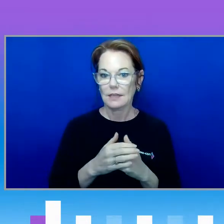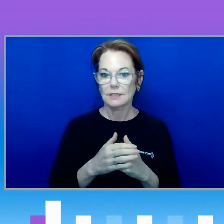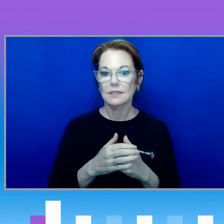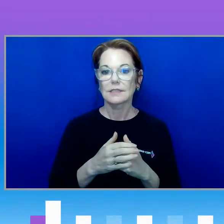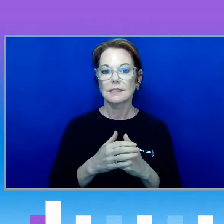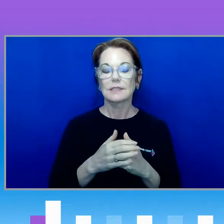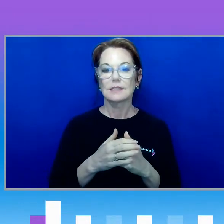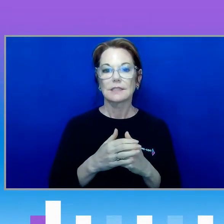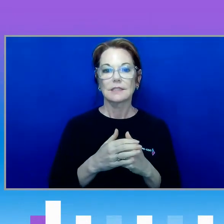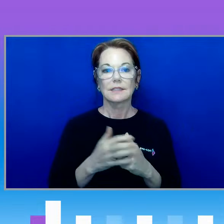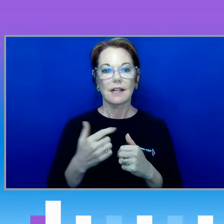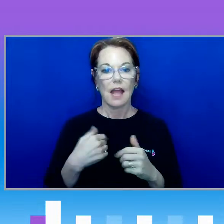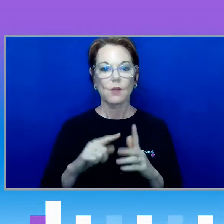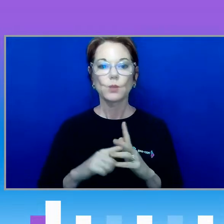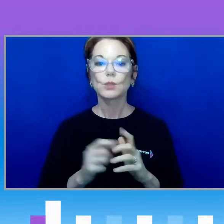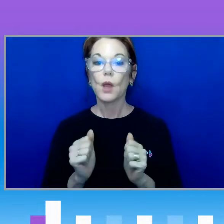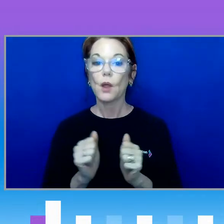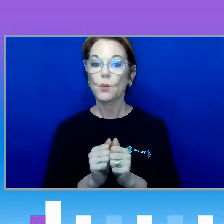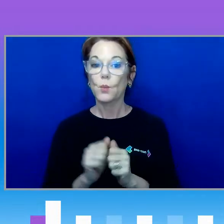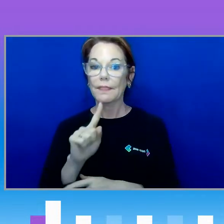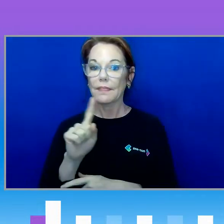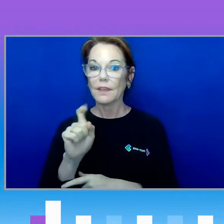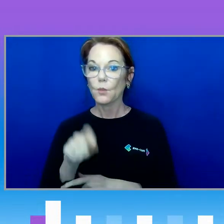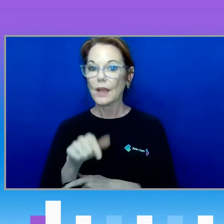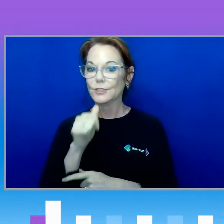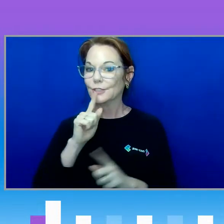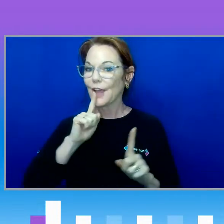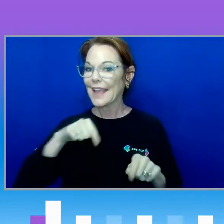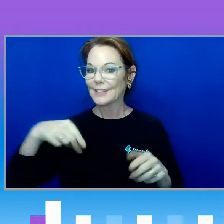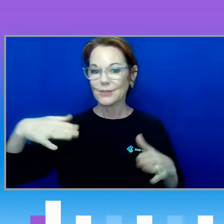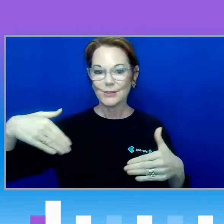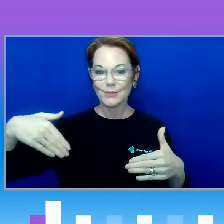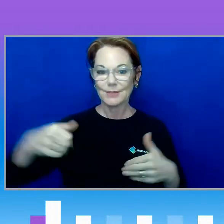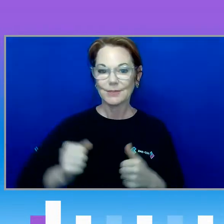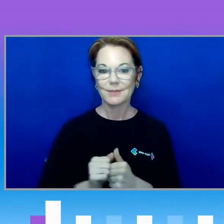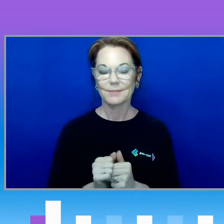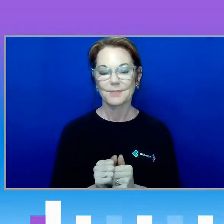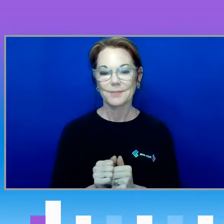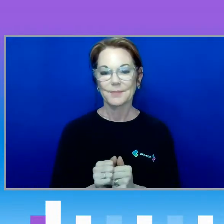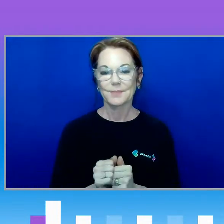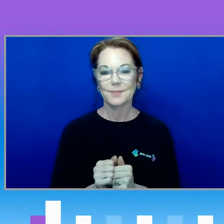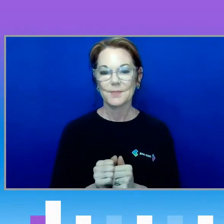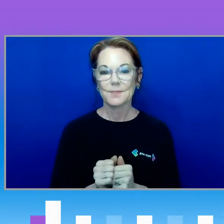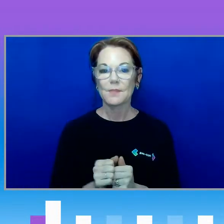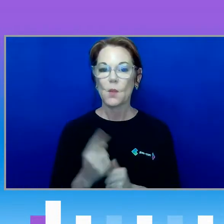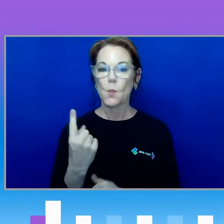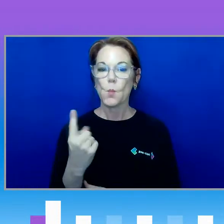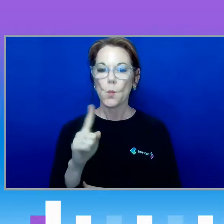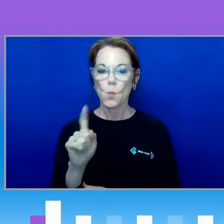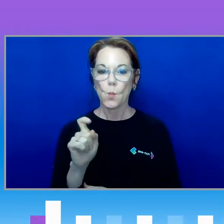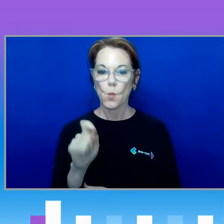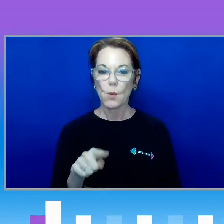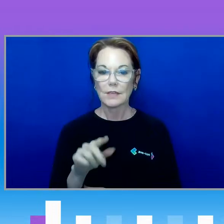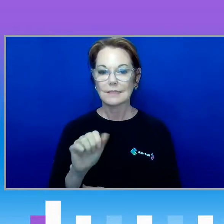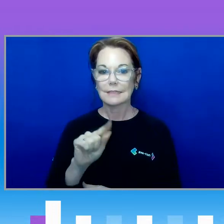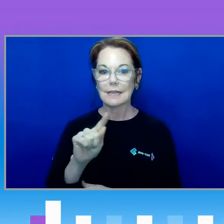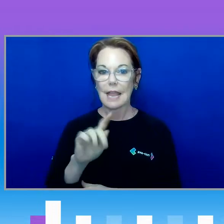to try and start with with the ones that haven't been answered